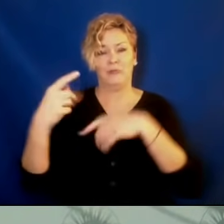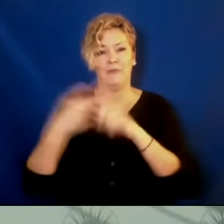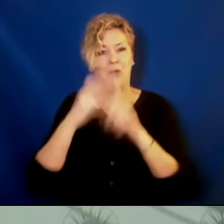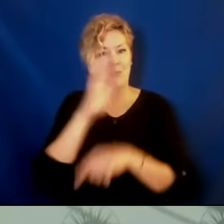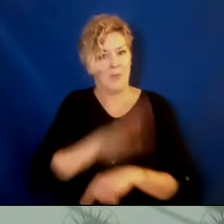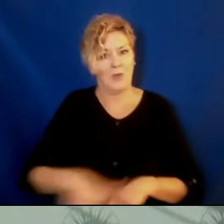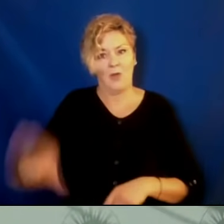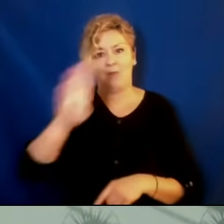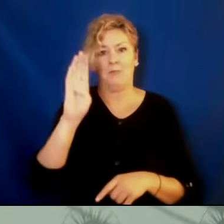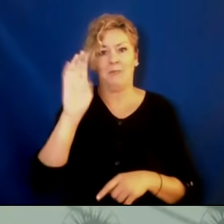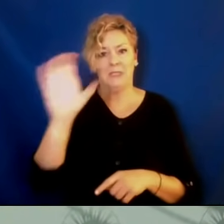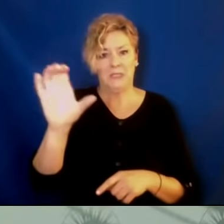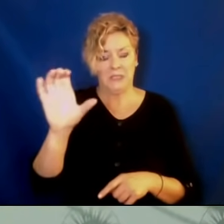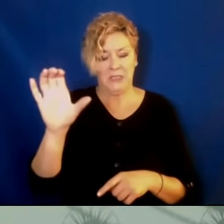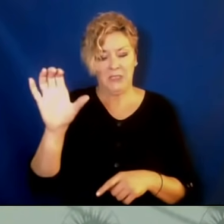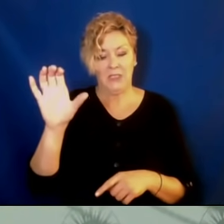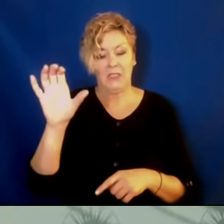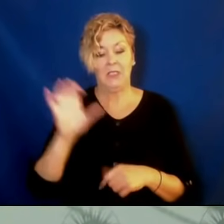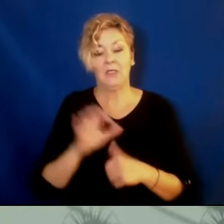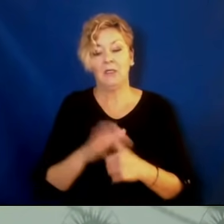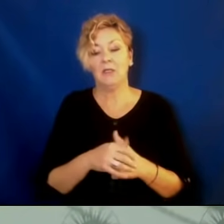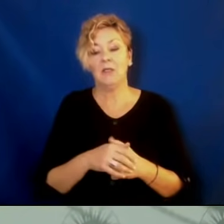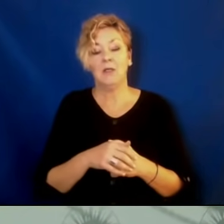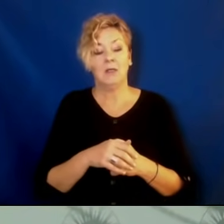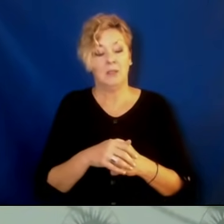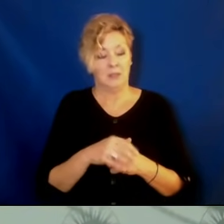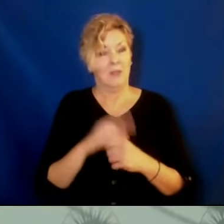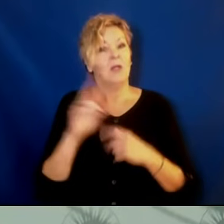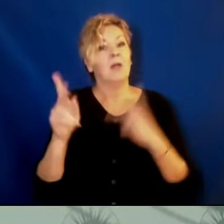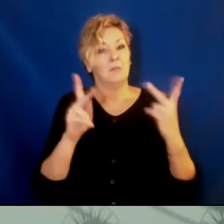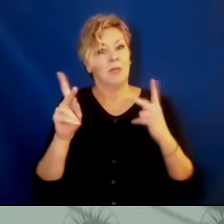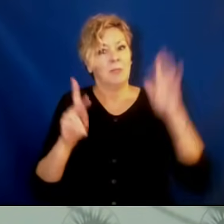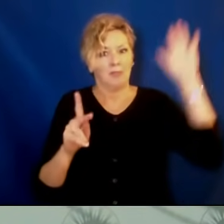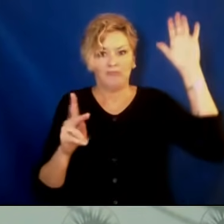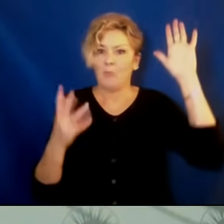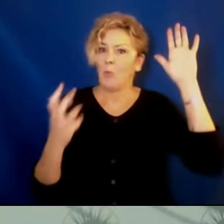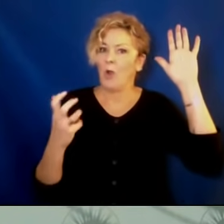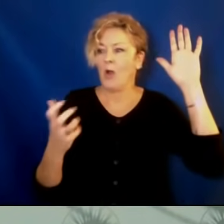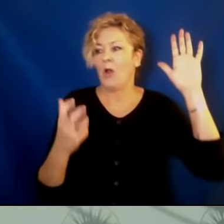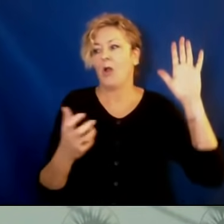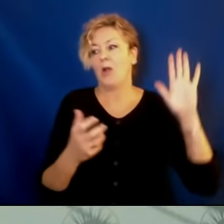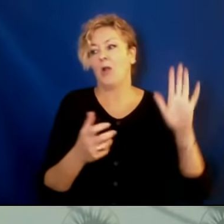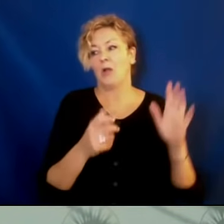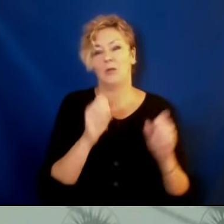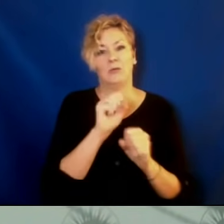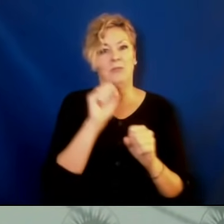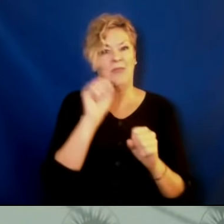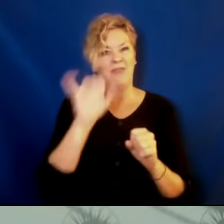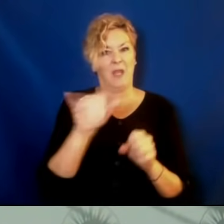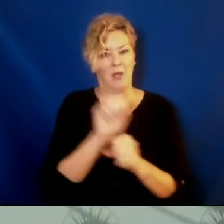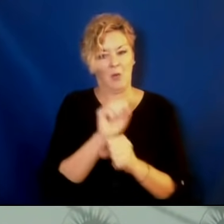infection control and to allow for visitation and long-term care equally. In terms of the initiative, the healthcare support initiative, support